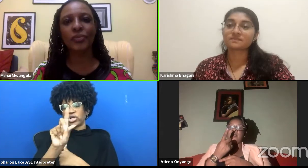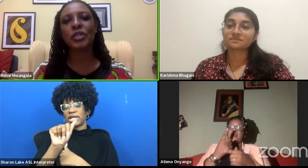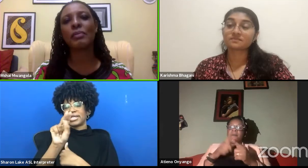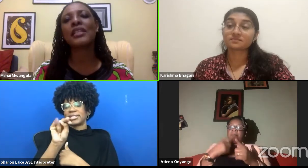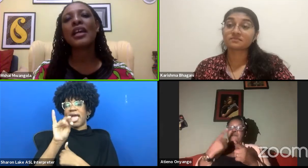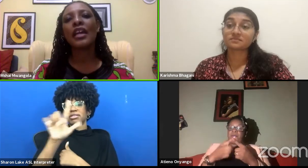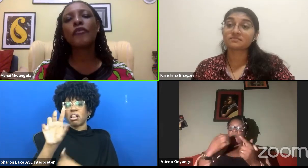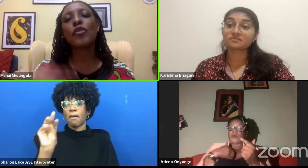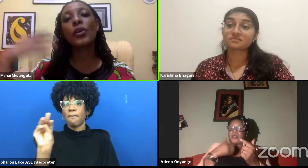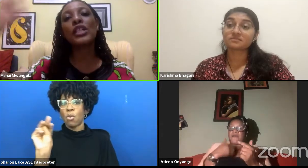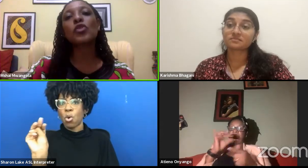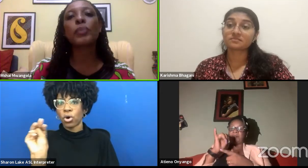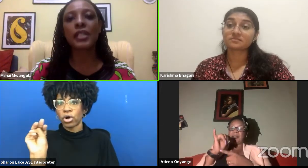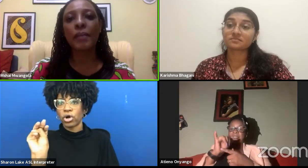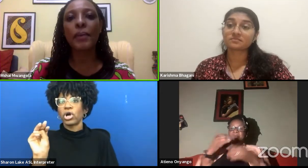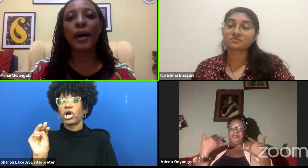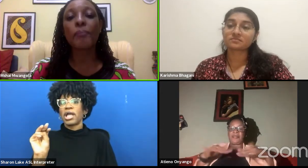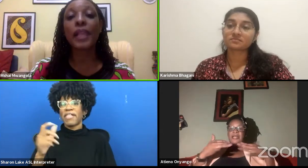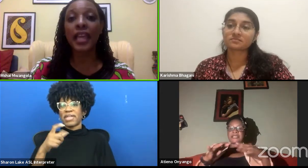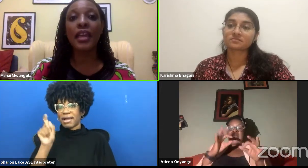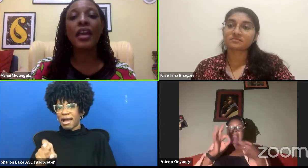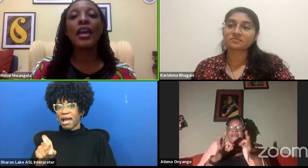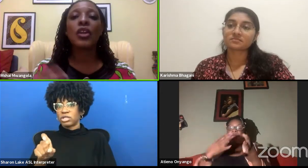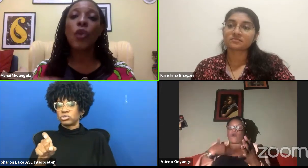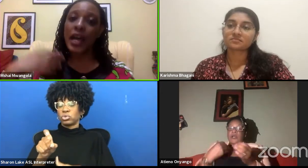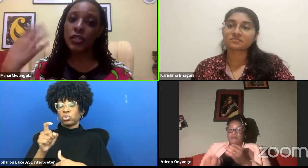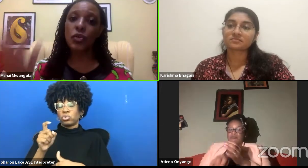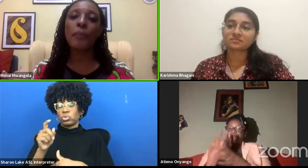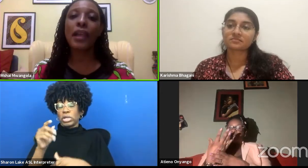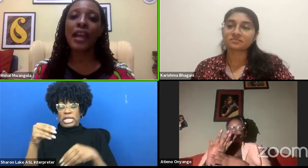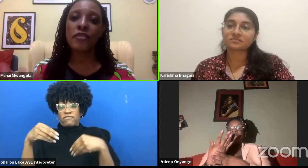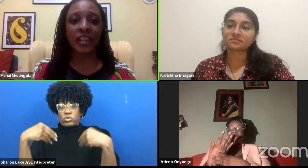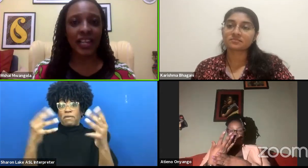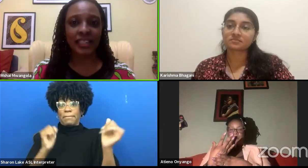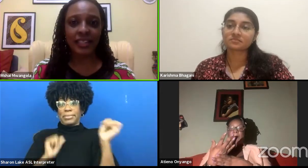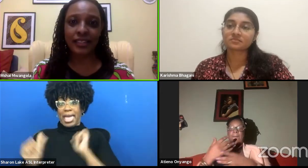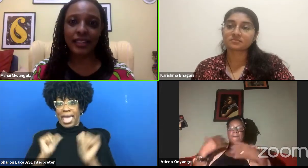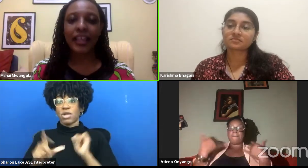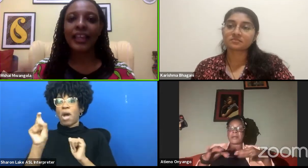which meant if you wanted to put up a play, you had to apply for a license.